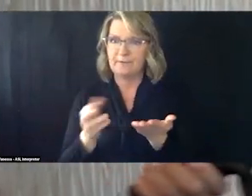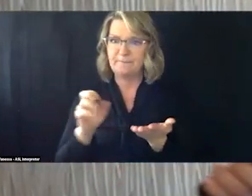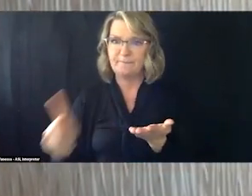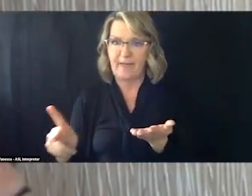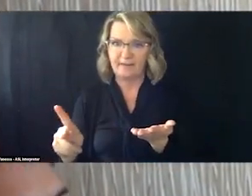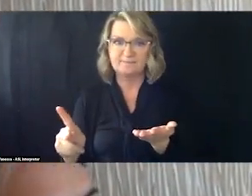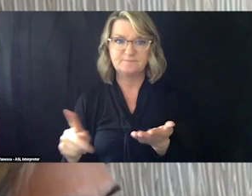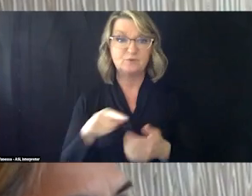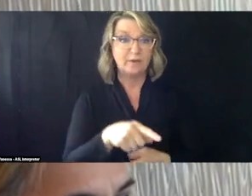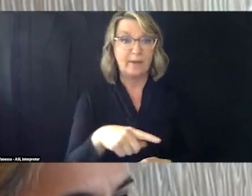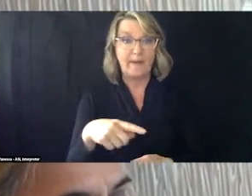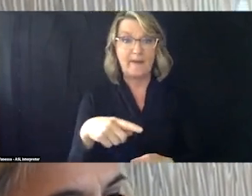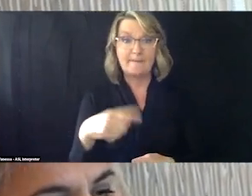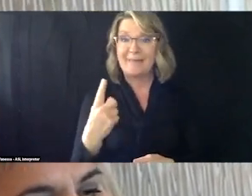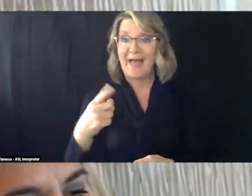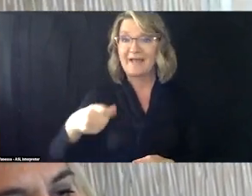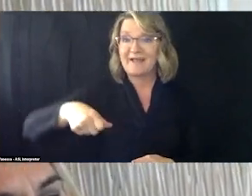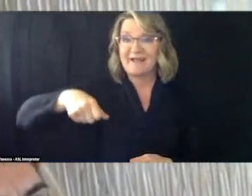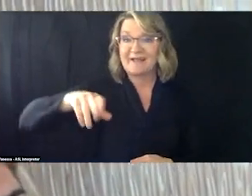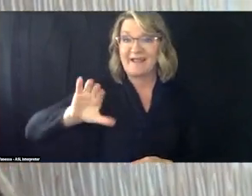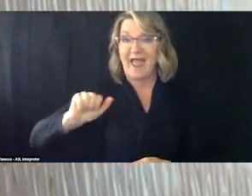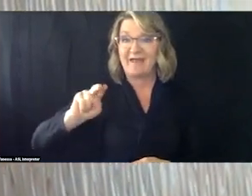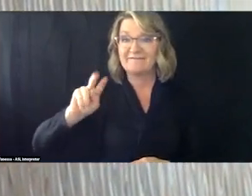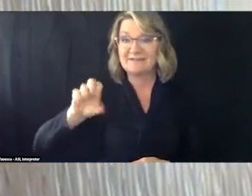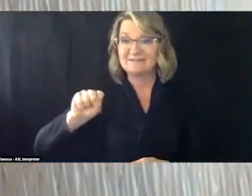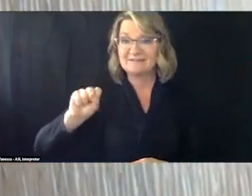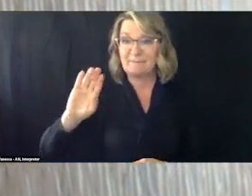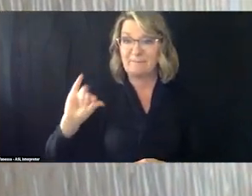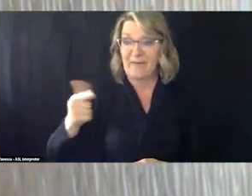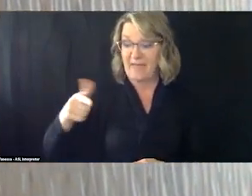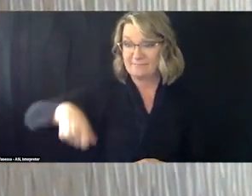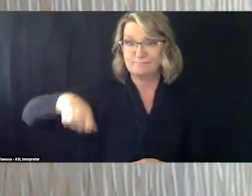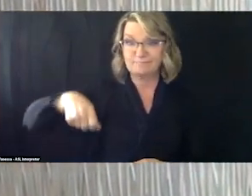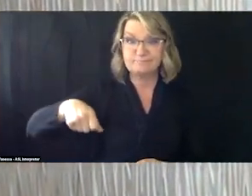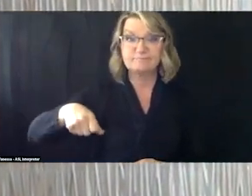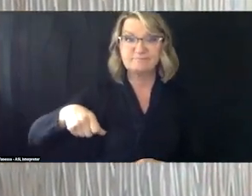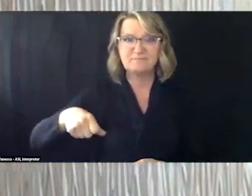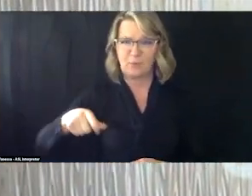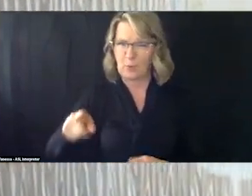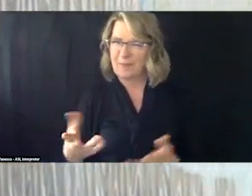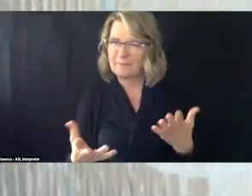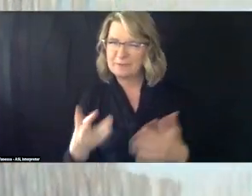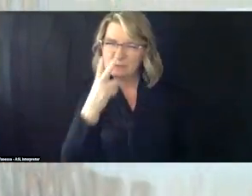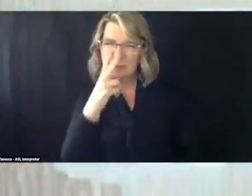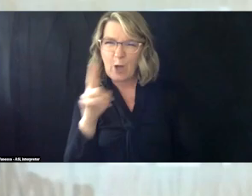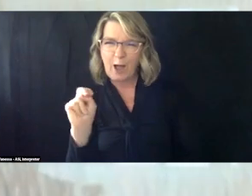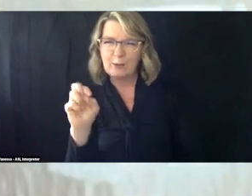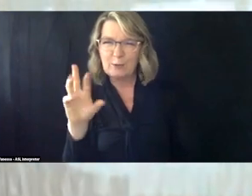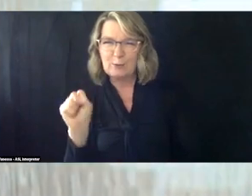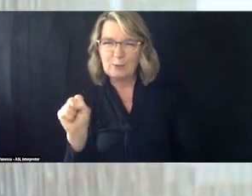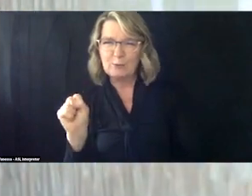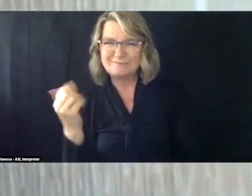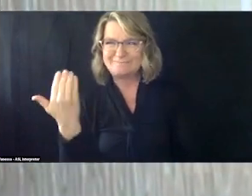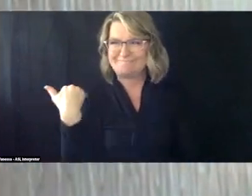election night so here is our black canvas bag this black canvas bag also created some news on